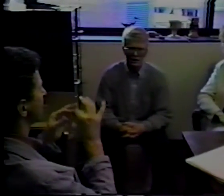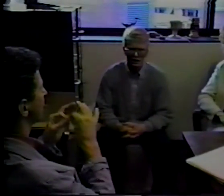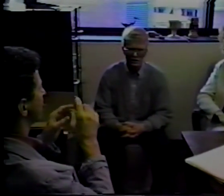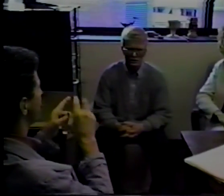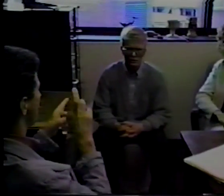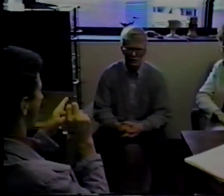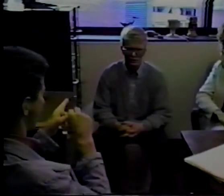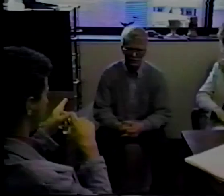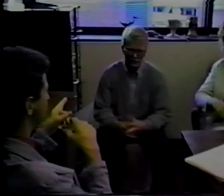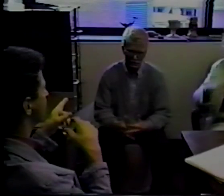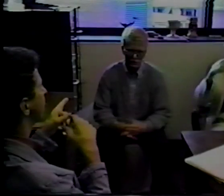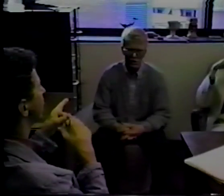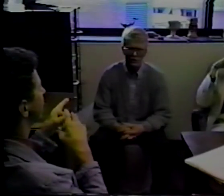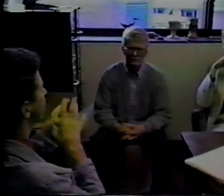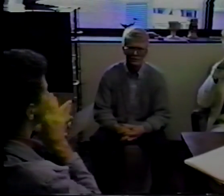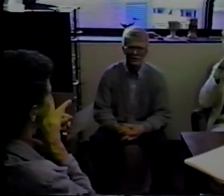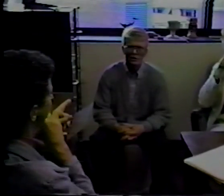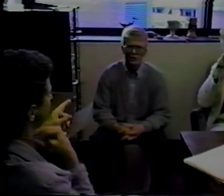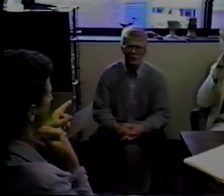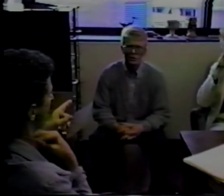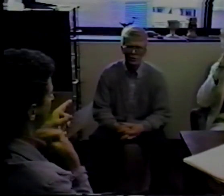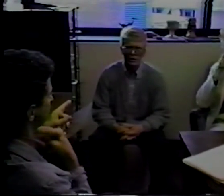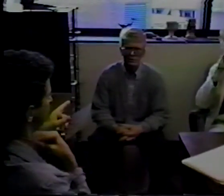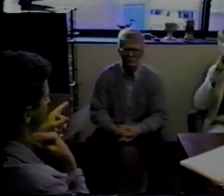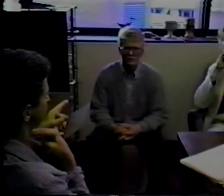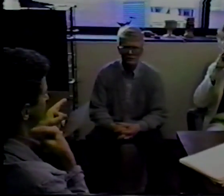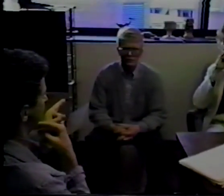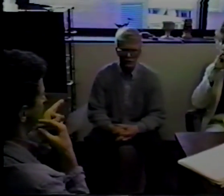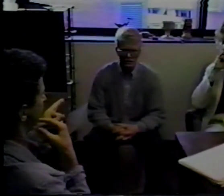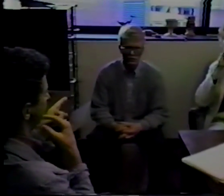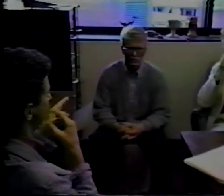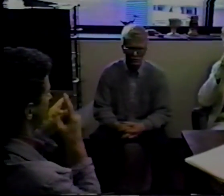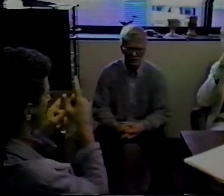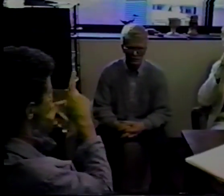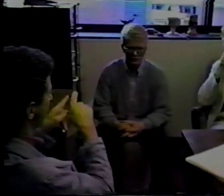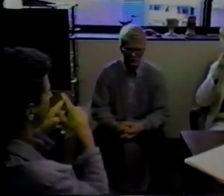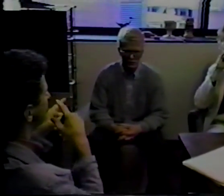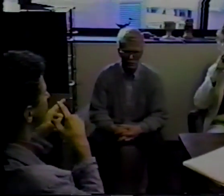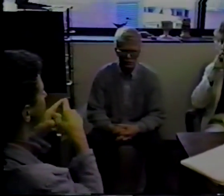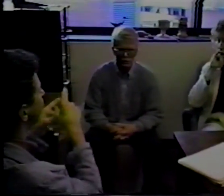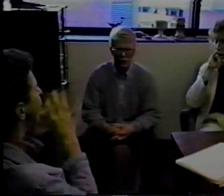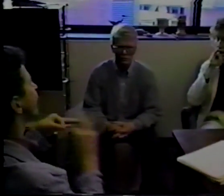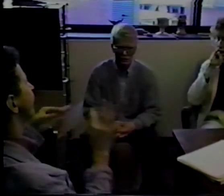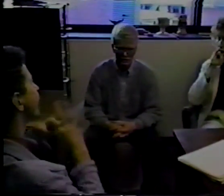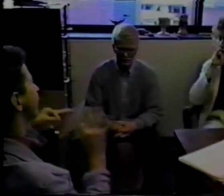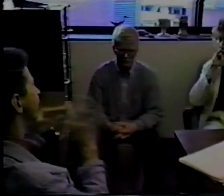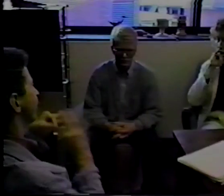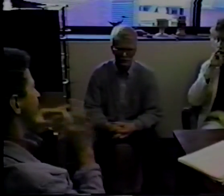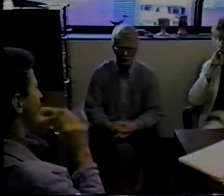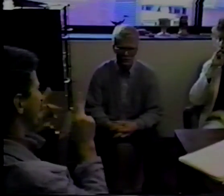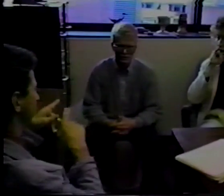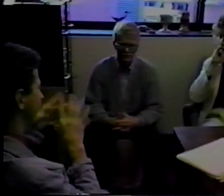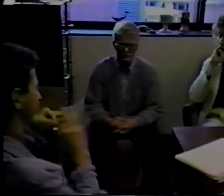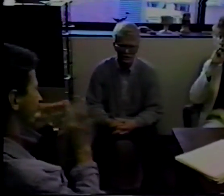And then I got someone actually wrong. Who, um, voice interpreted one person